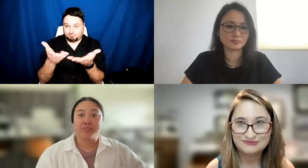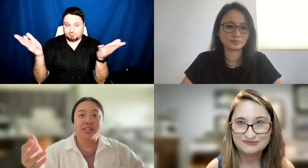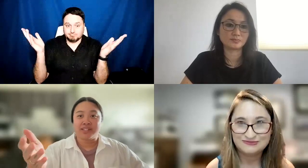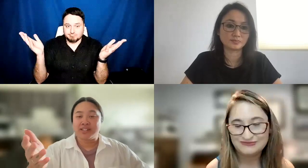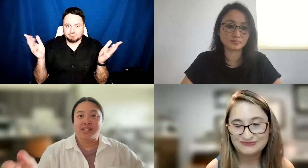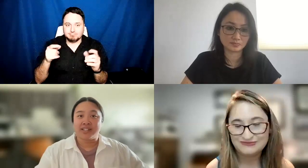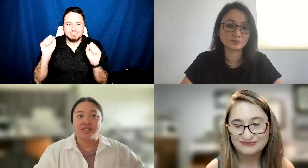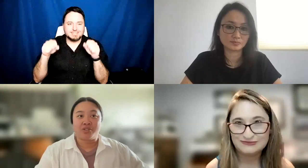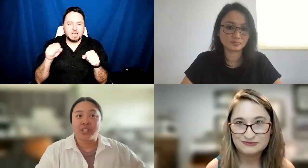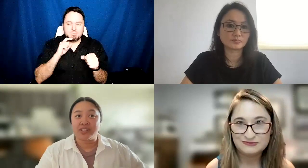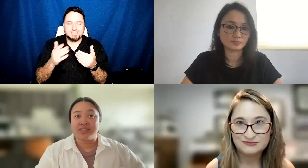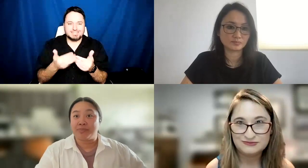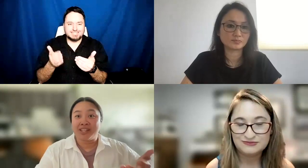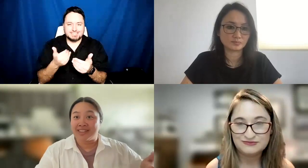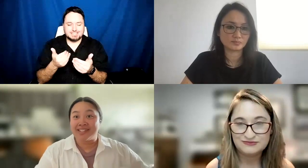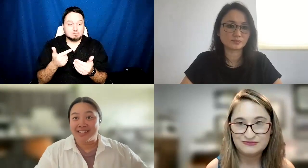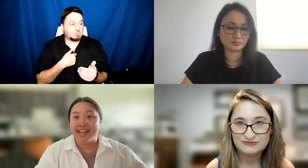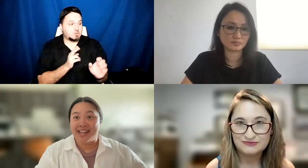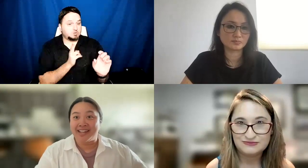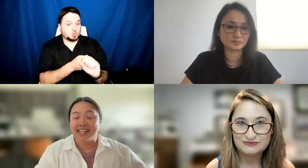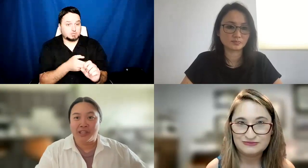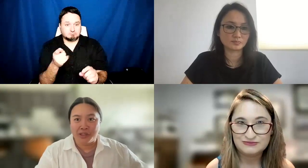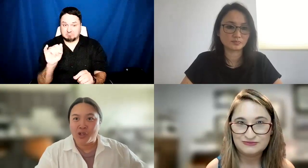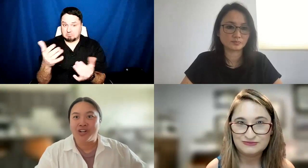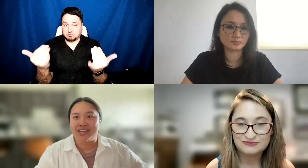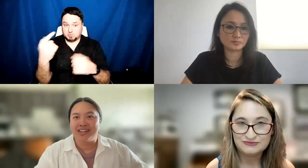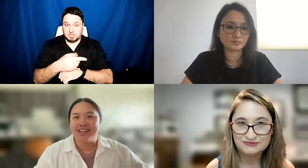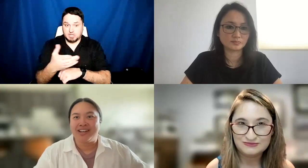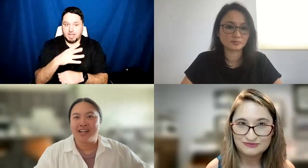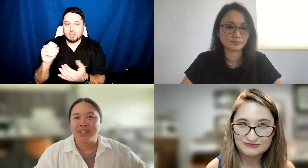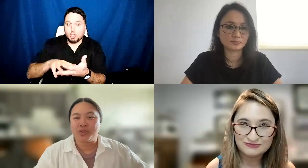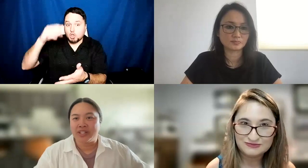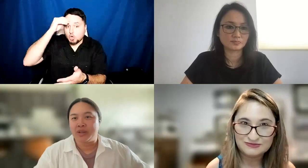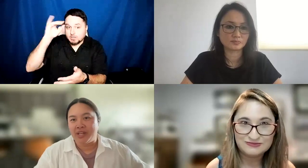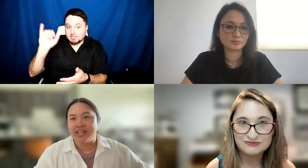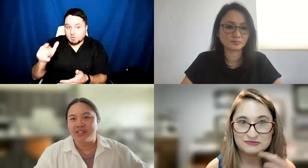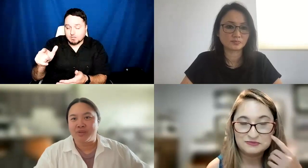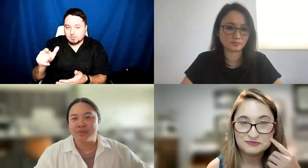that it can be as easy as joining something like this today and then learning and then quickly applying it